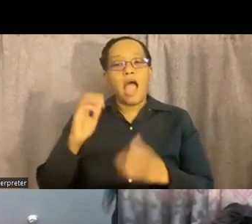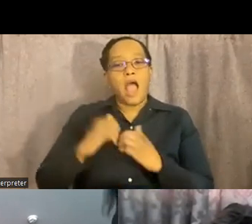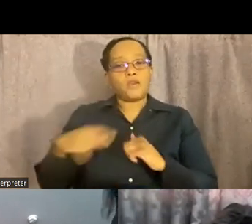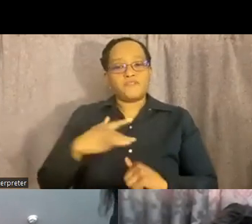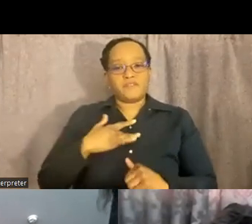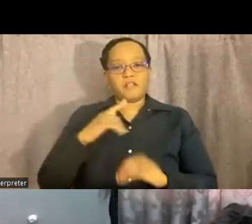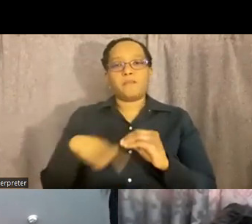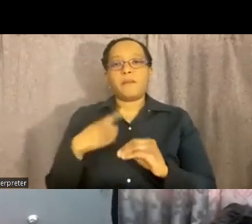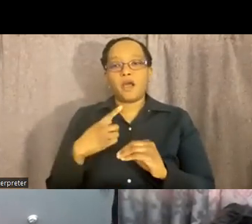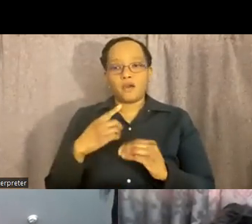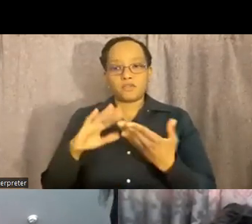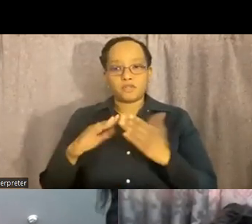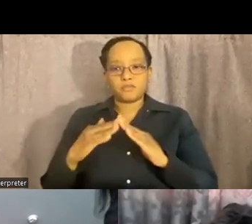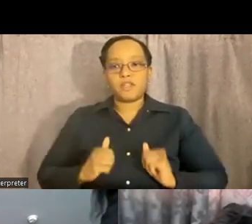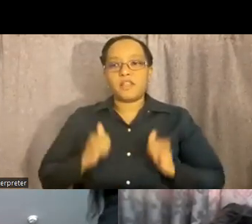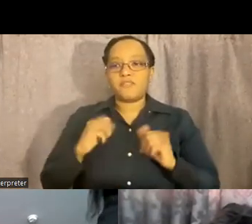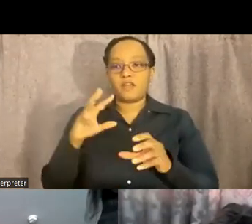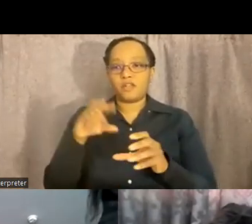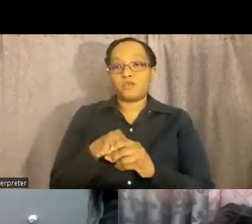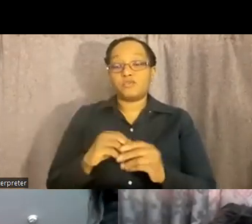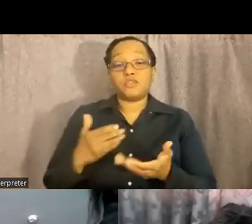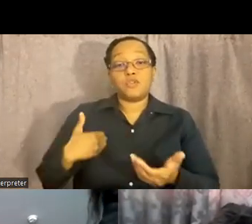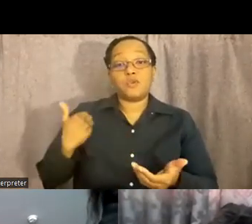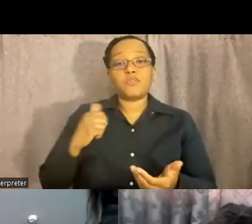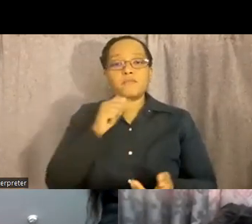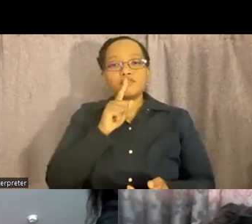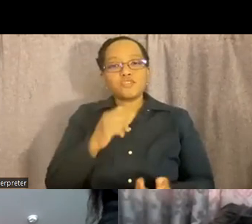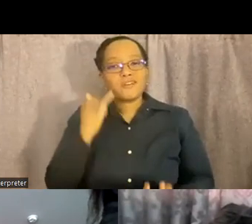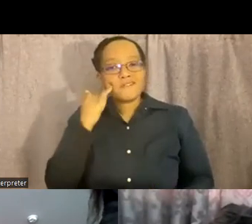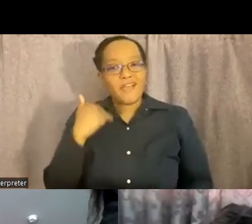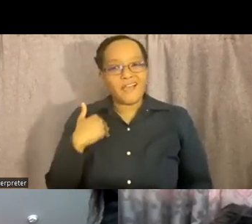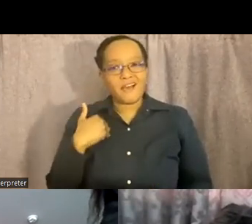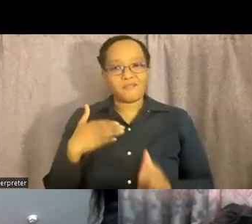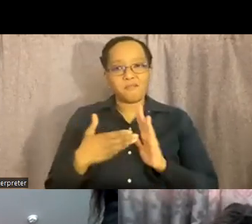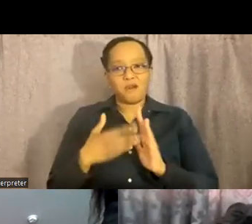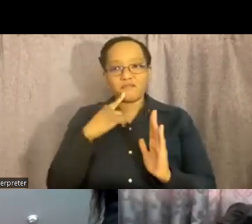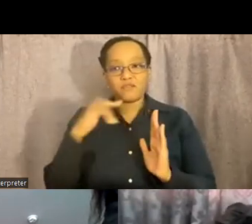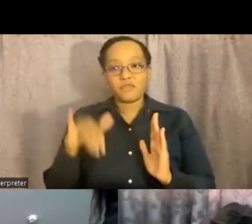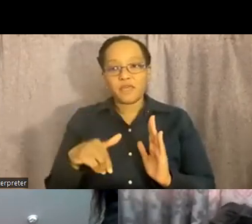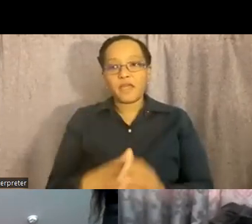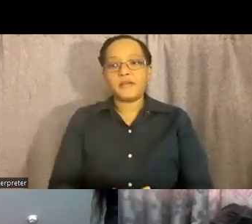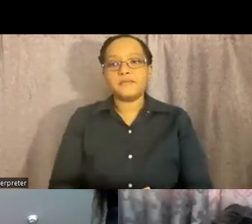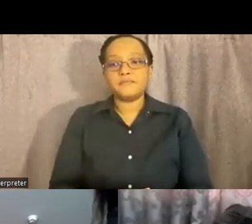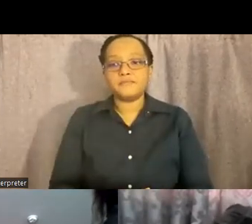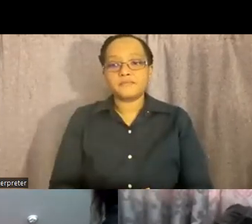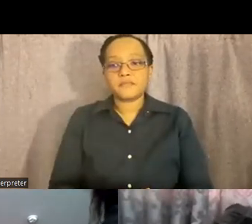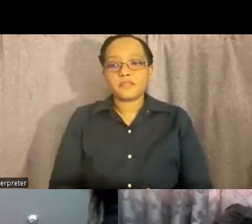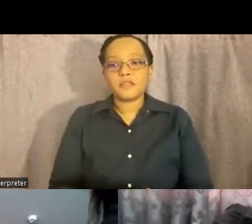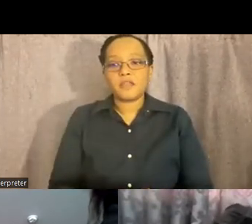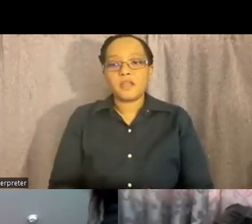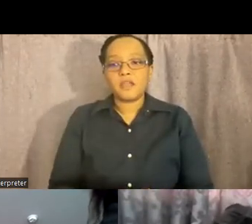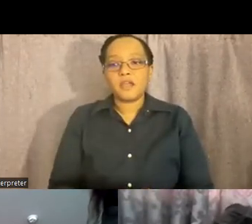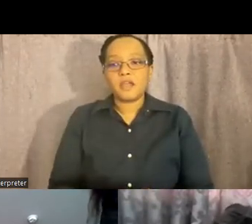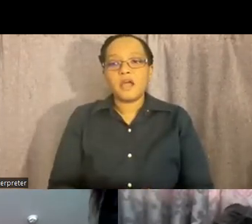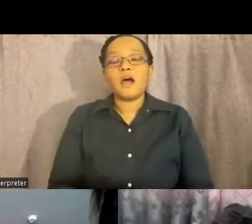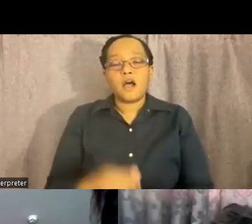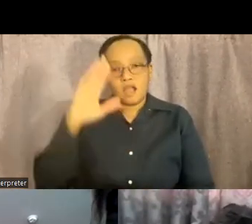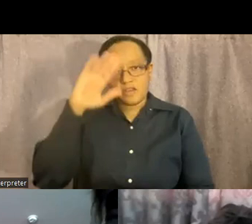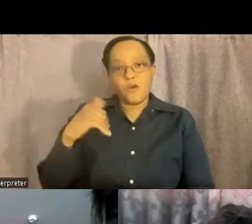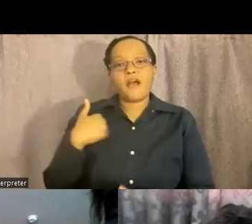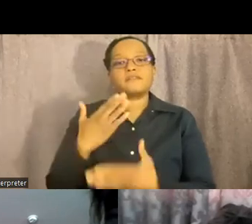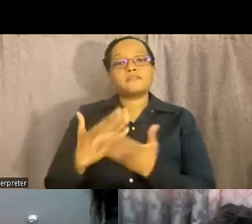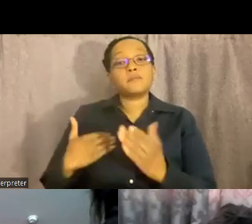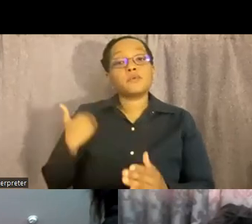I'm not sure if it is a model for this , but their traditional aged youth looking first